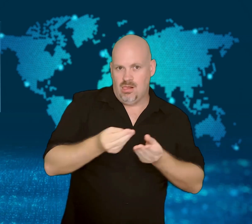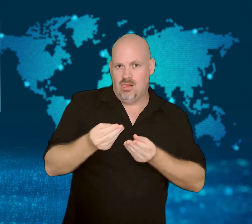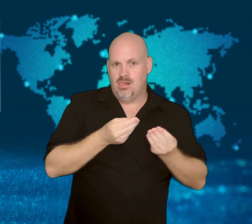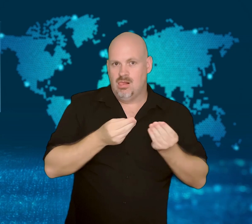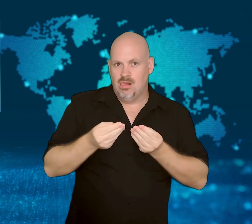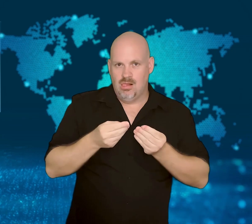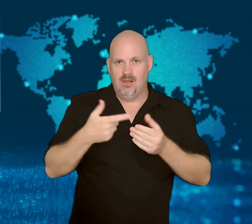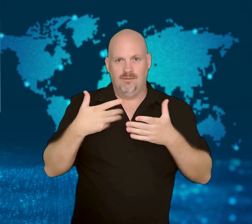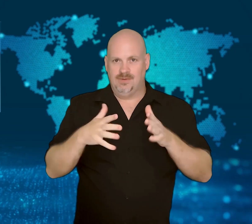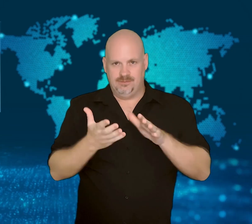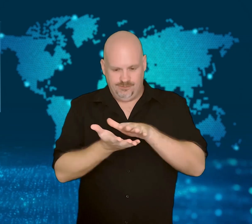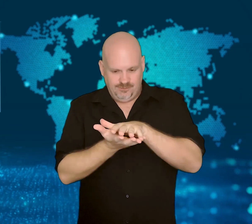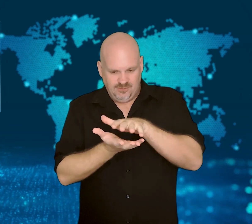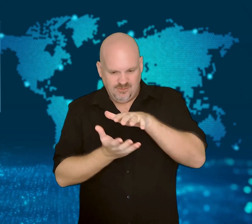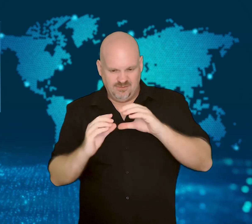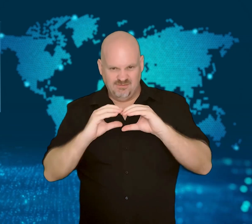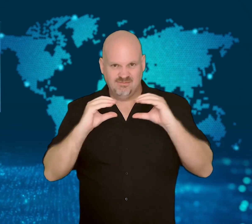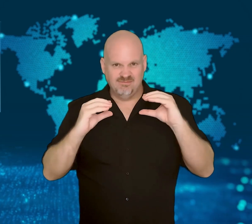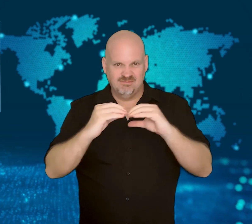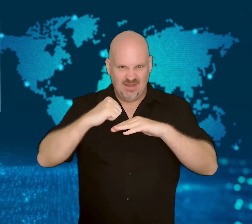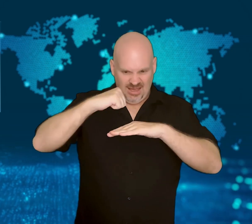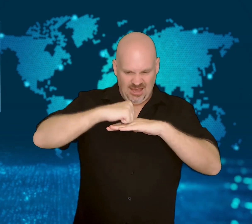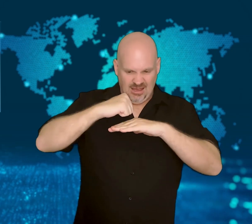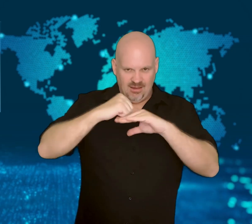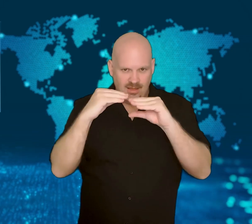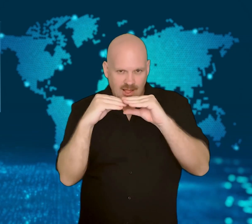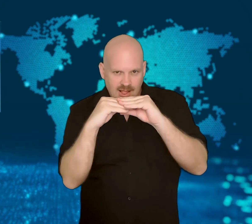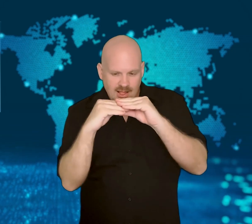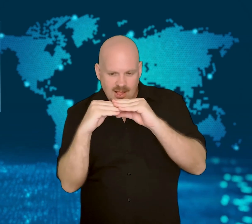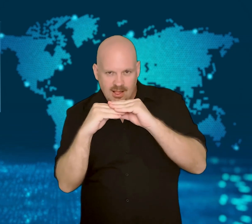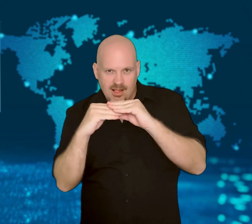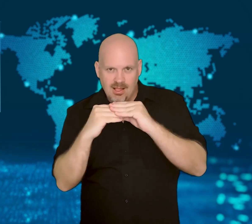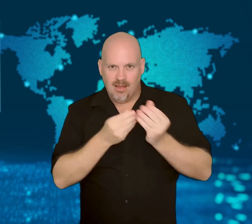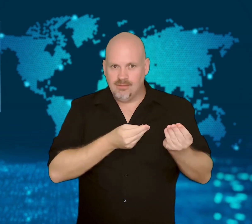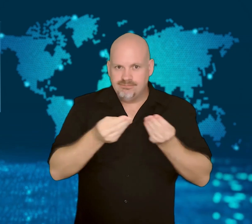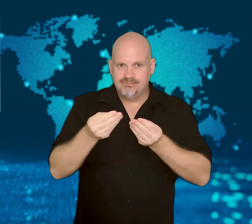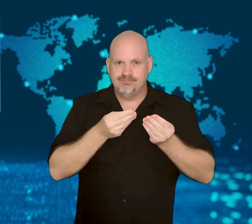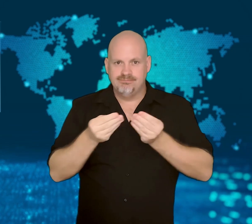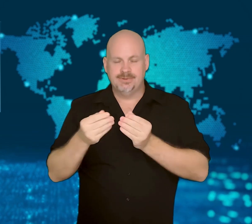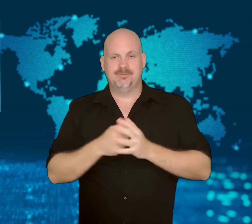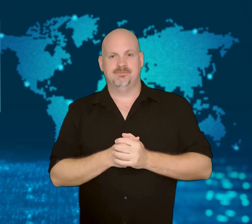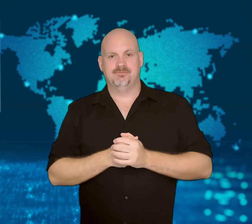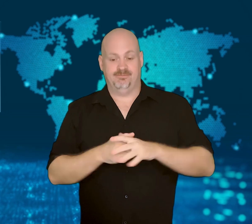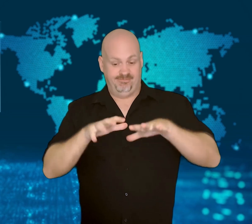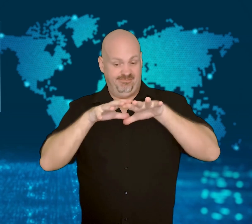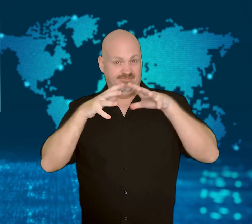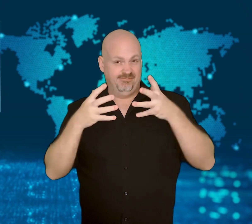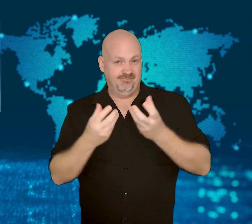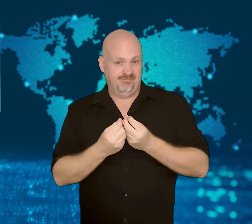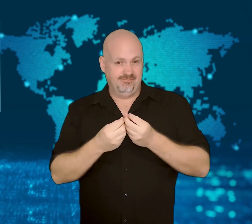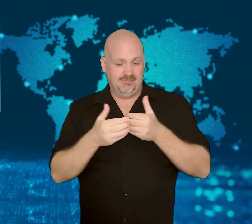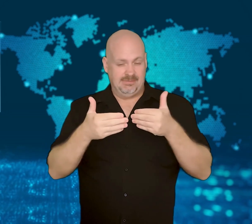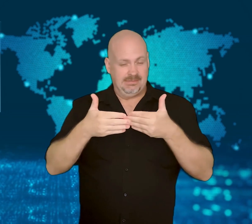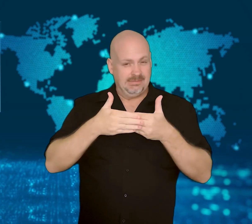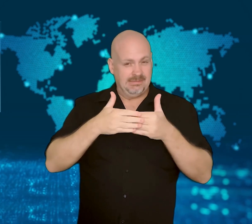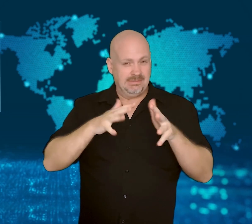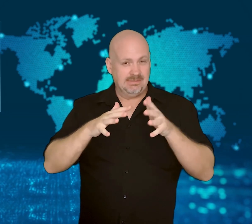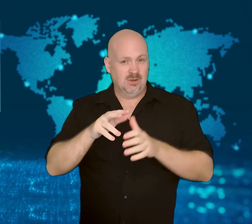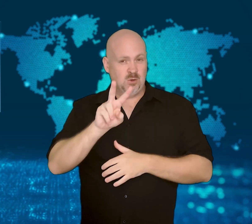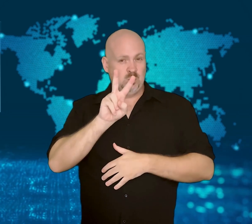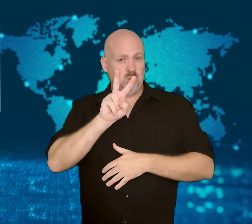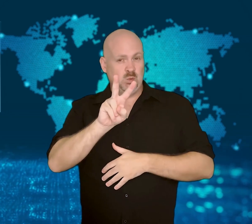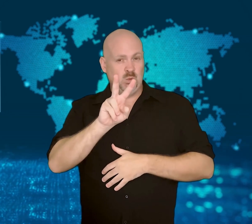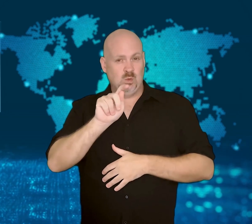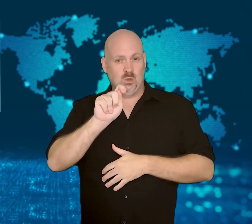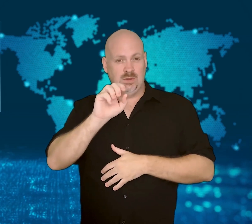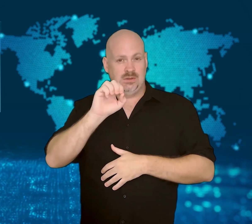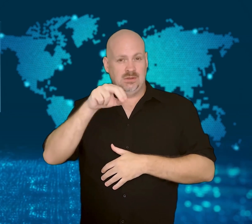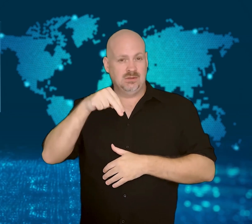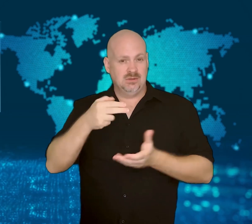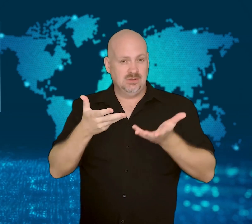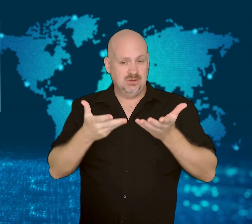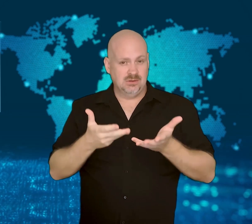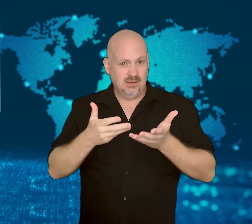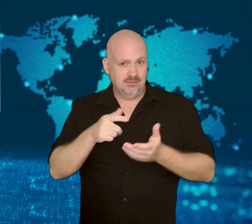In total, almost two tons of methamphetamine has been seized, with a street value of